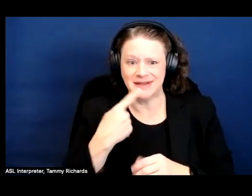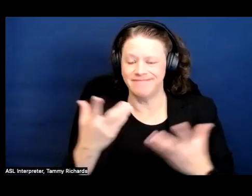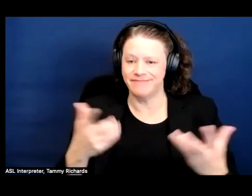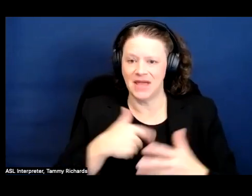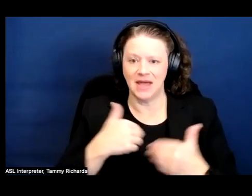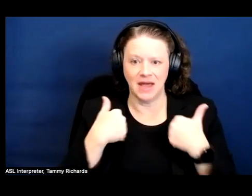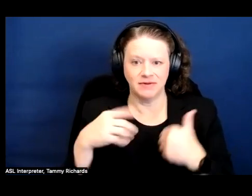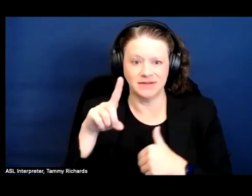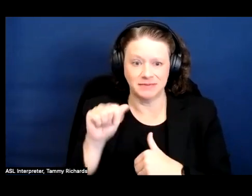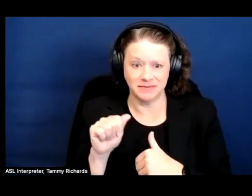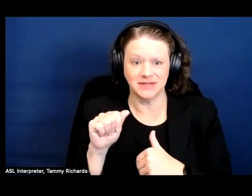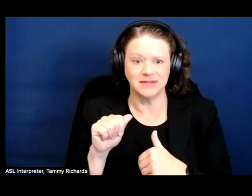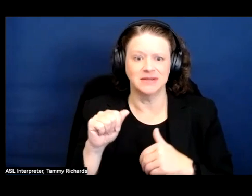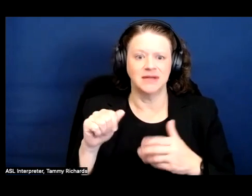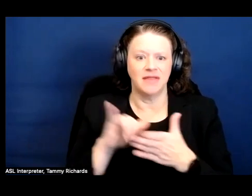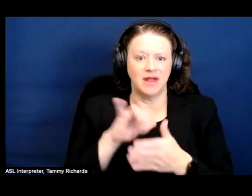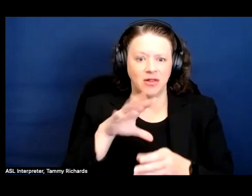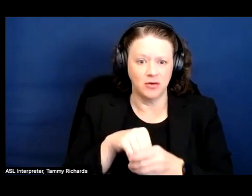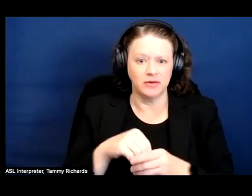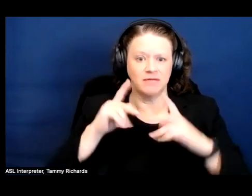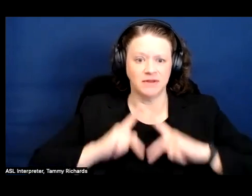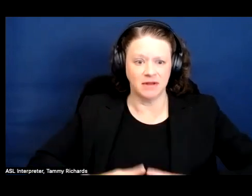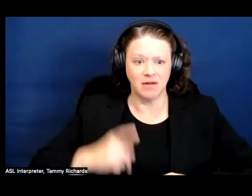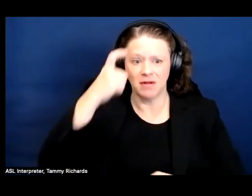It's important to note that assistance animals are not pets.